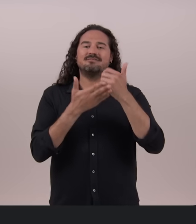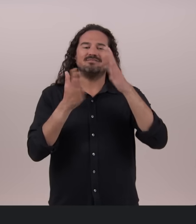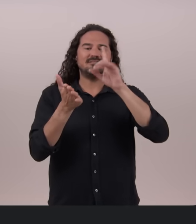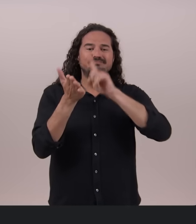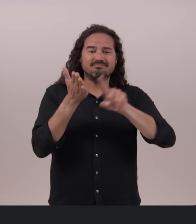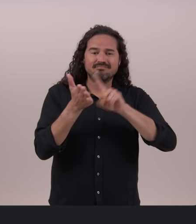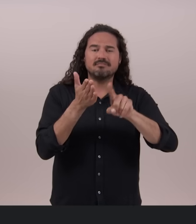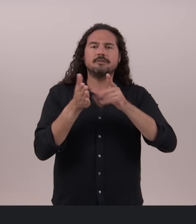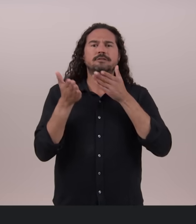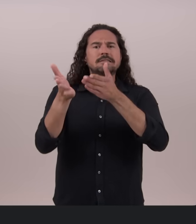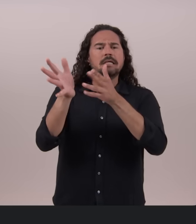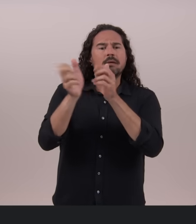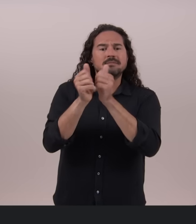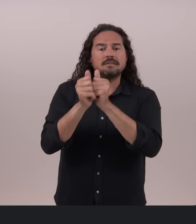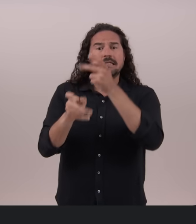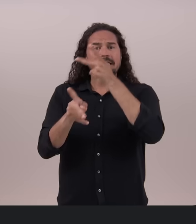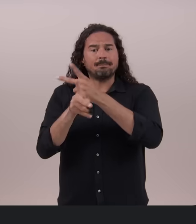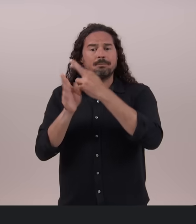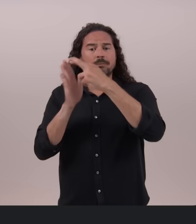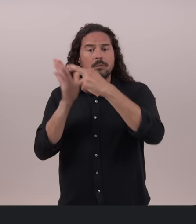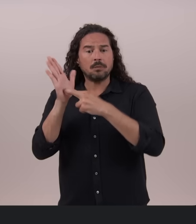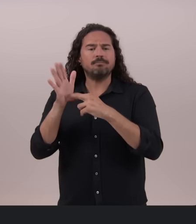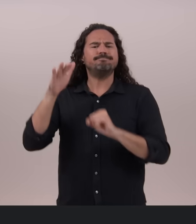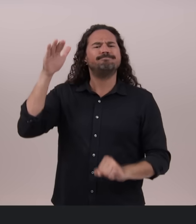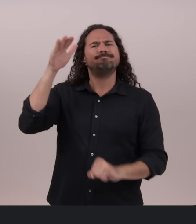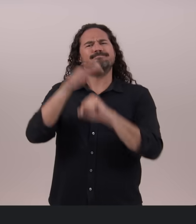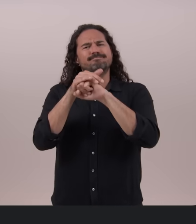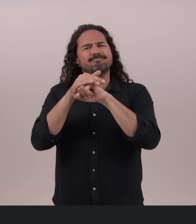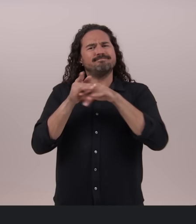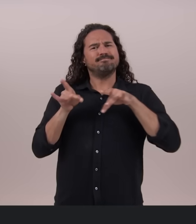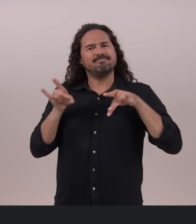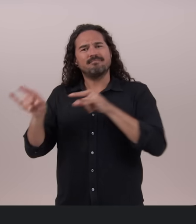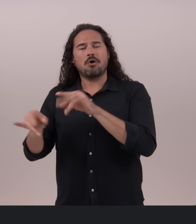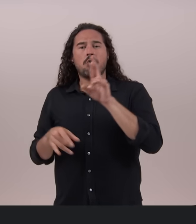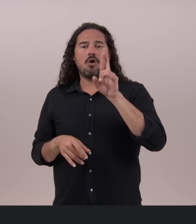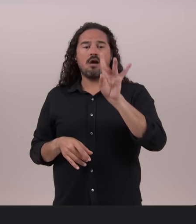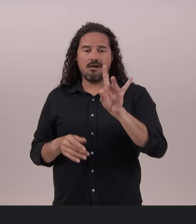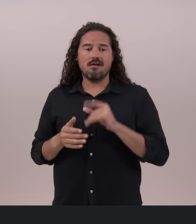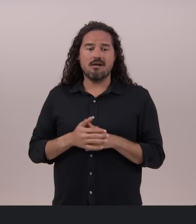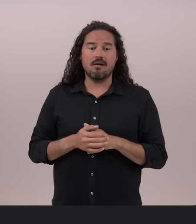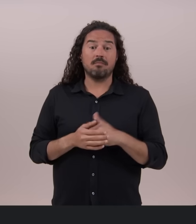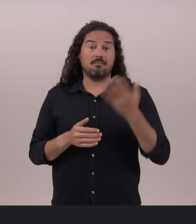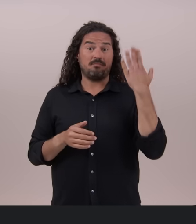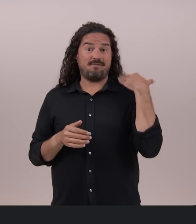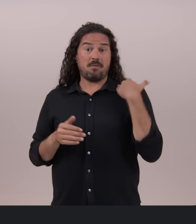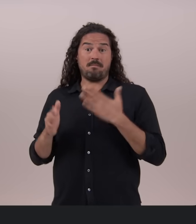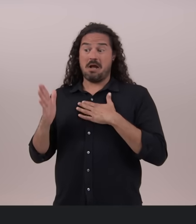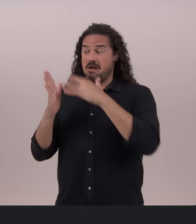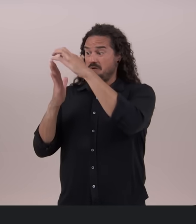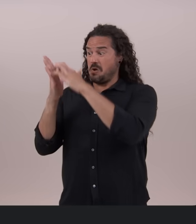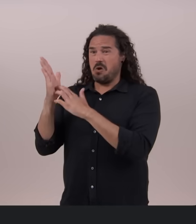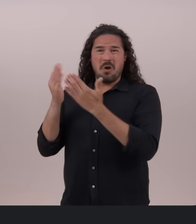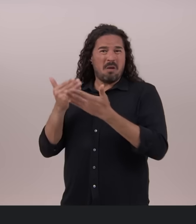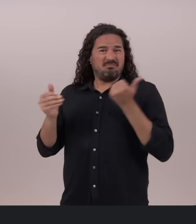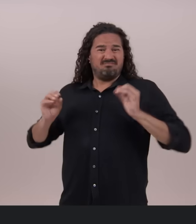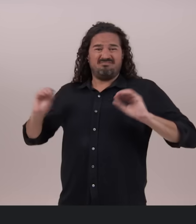keep rules to maximize the effectiveness of R8. Previously, almost none of my app's code was optimized.